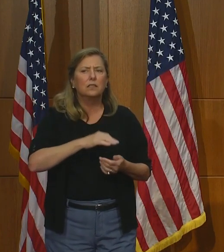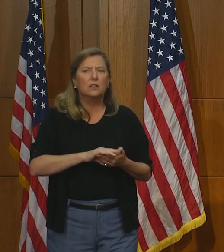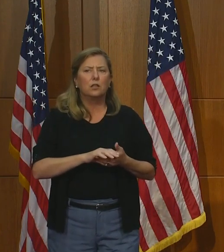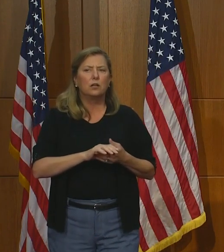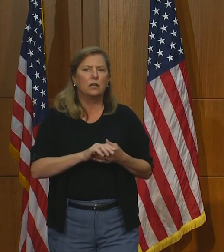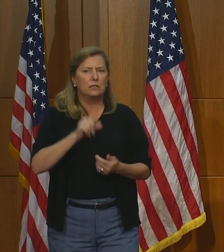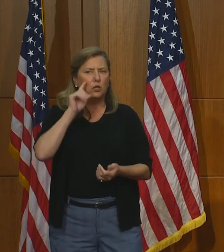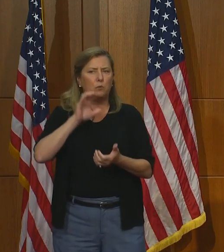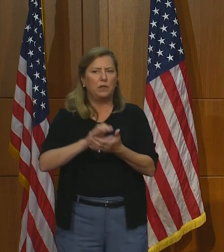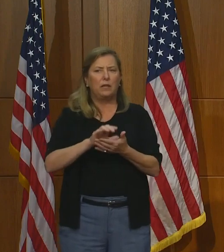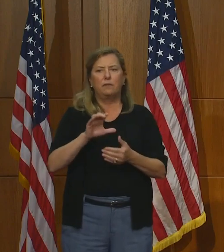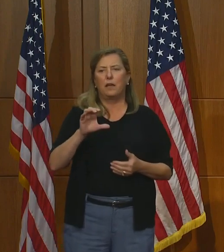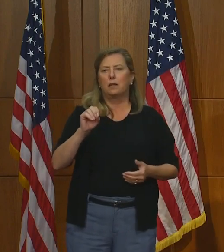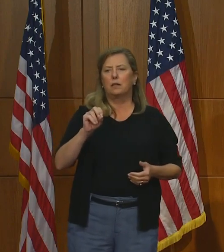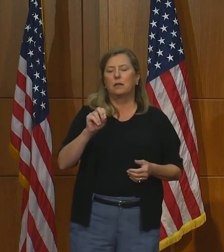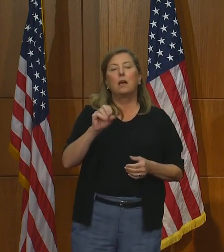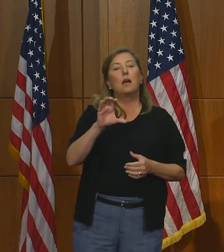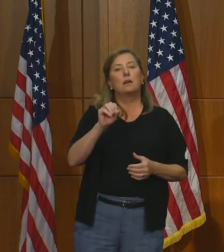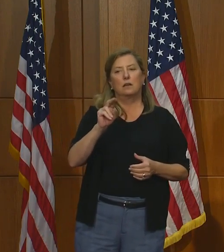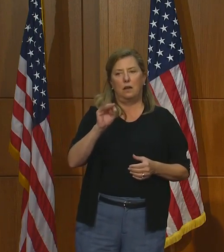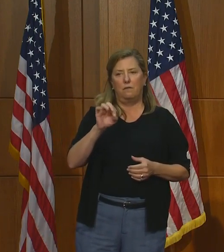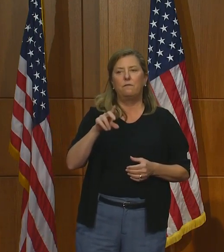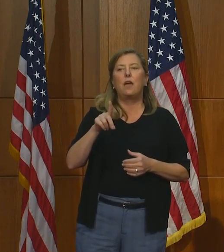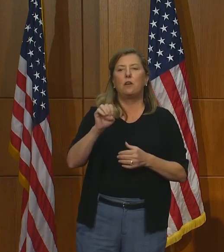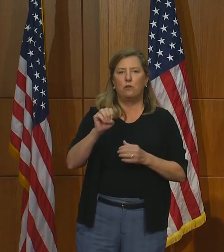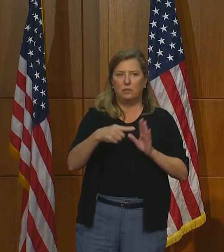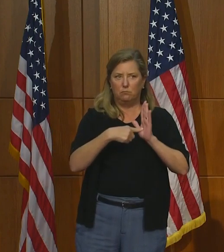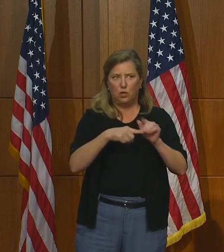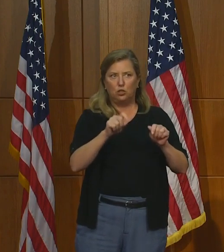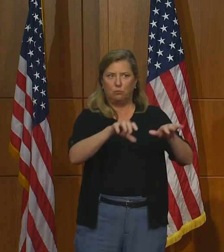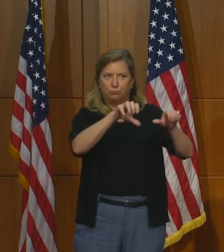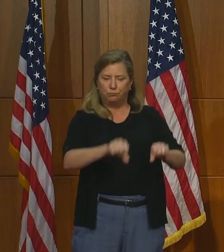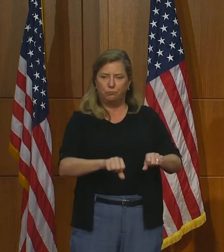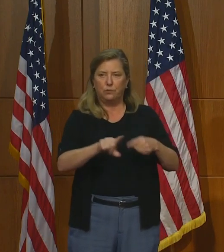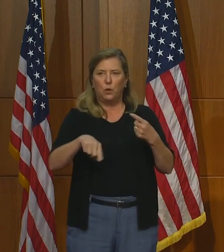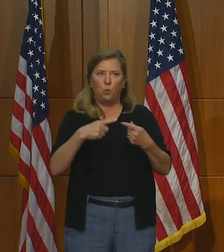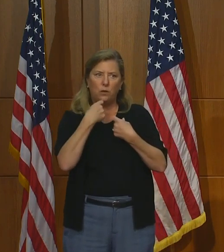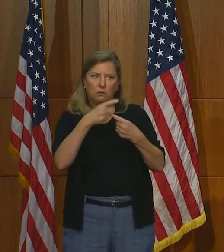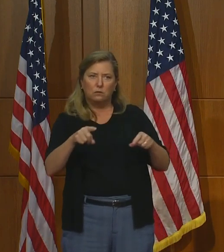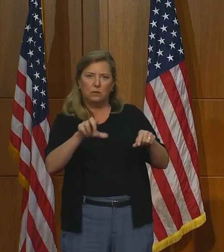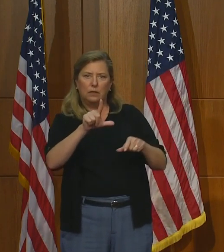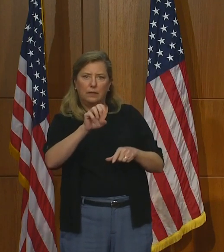THE CONFEDERATE MARKERS THAT SHE'D NEVER COUNTY COLLEGE THEY SHOULD OFFER THEY'RE LIVING FOR